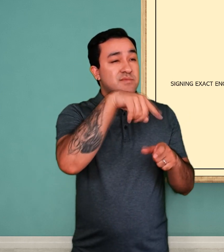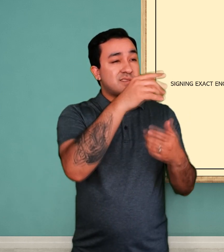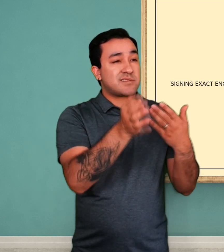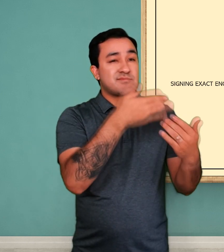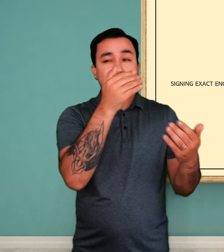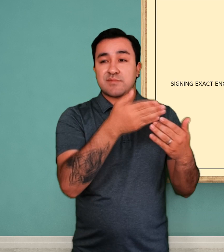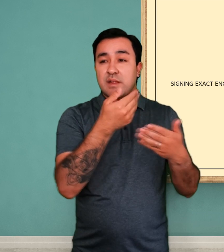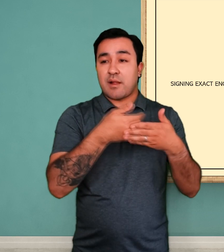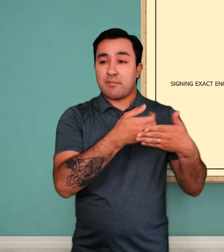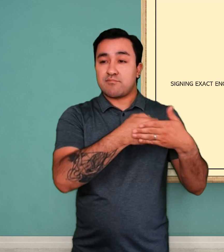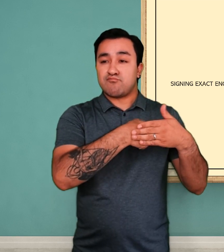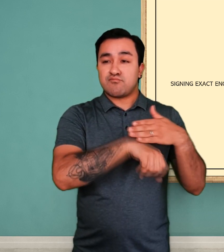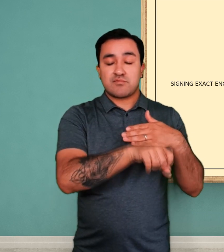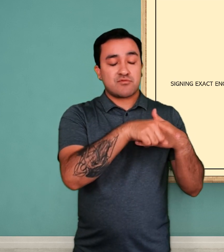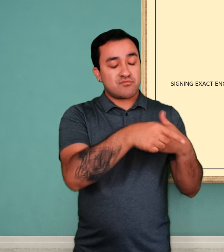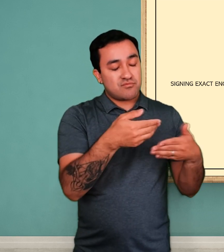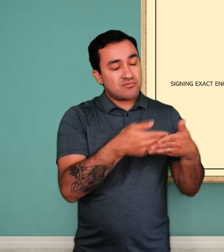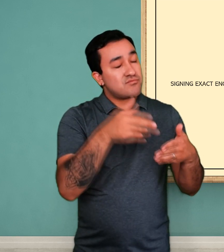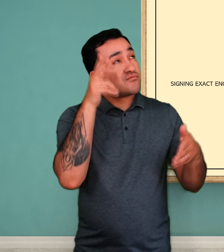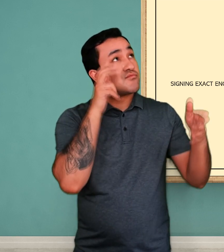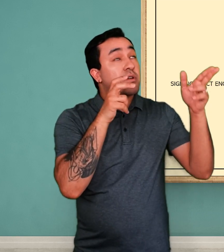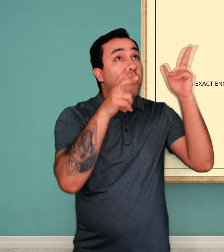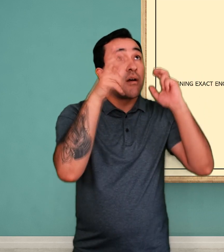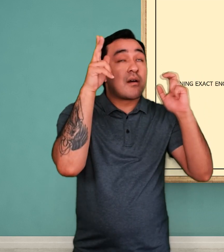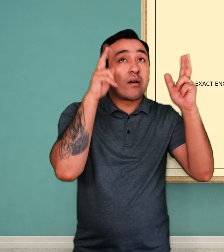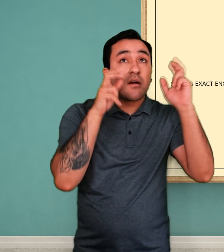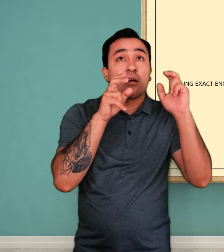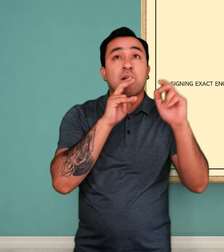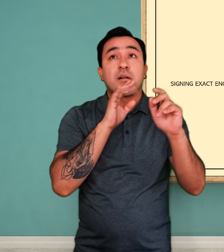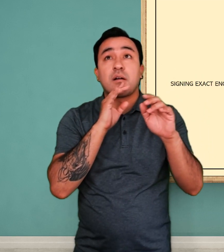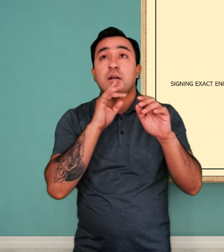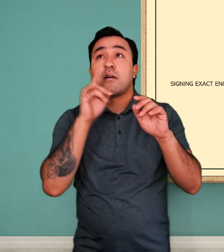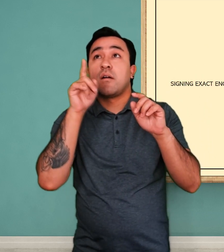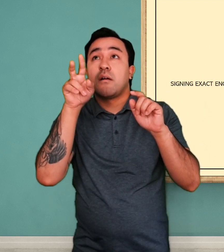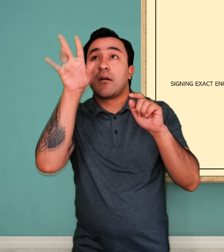infant you are taking in the sounds and speaking patterns of the language, the brain slowly begins